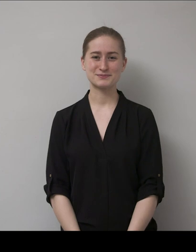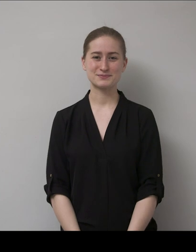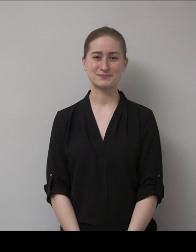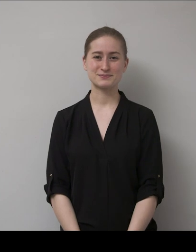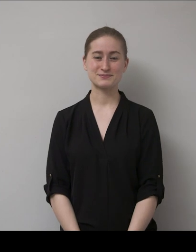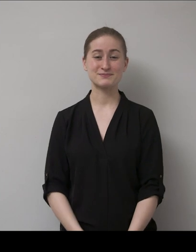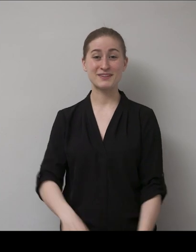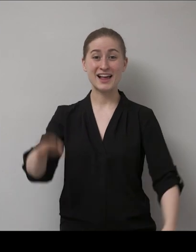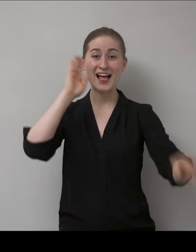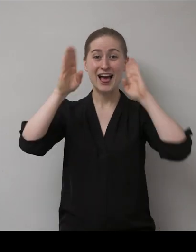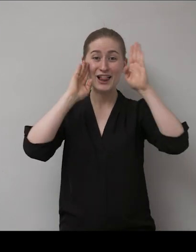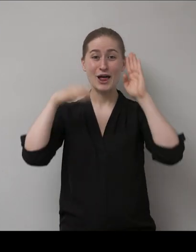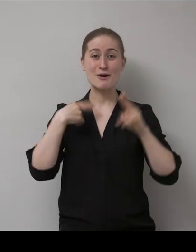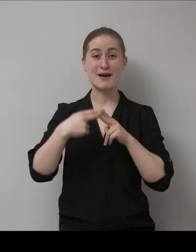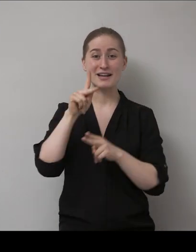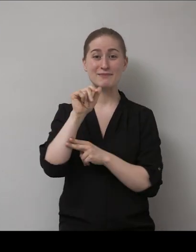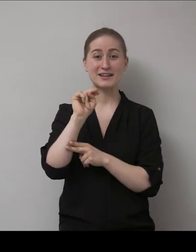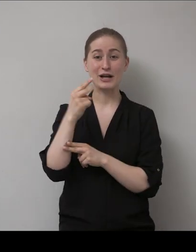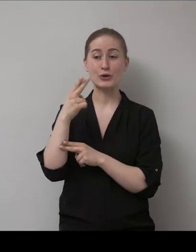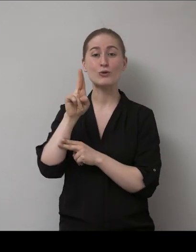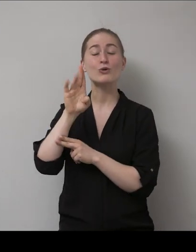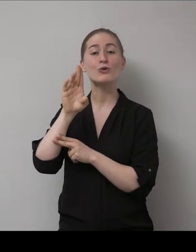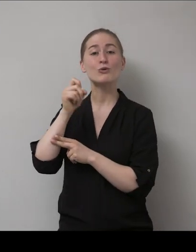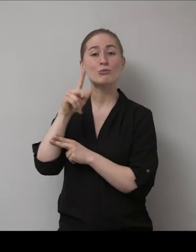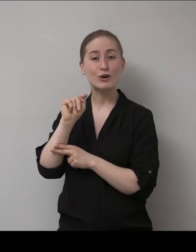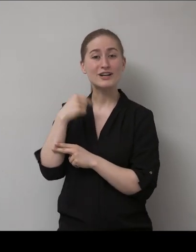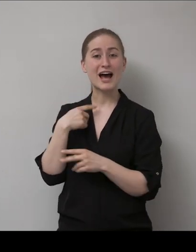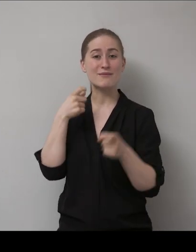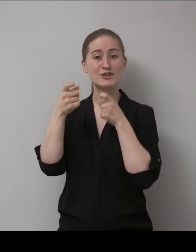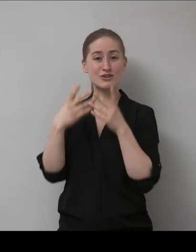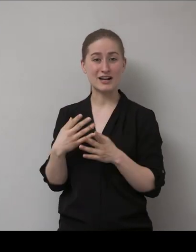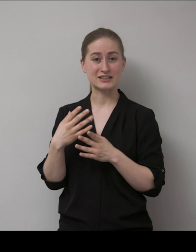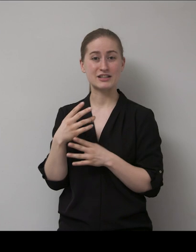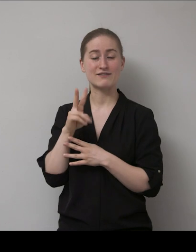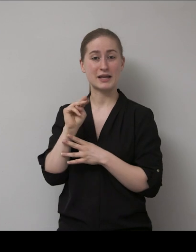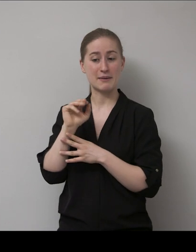Hello, my name's Karen Houppart, and I am the Director of the MA in Writing program,